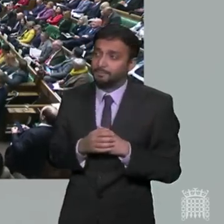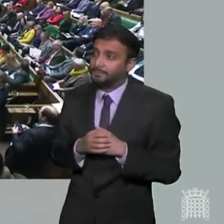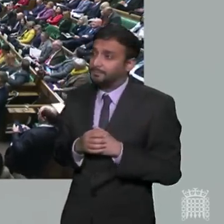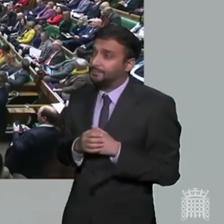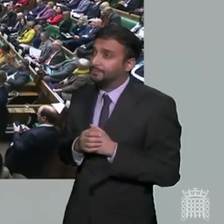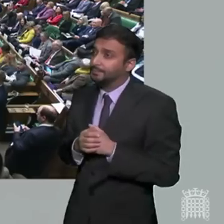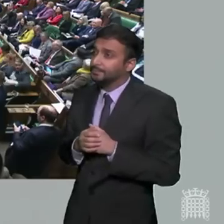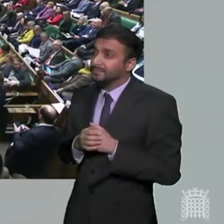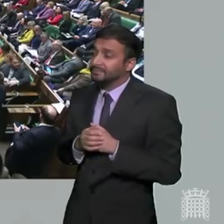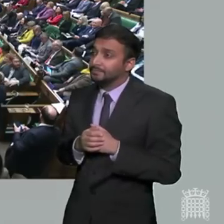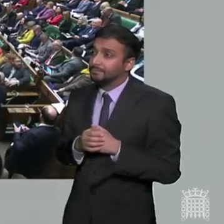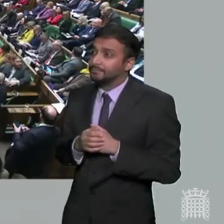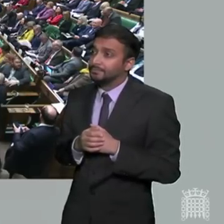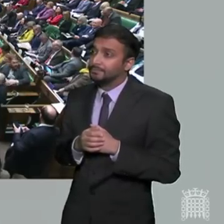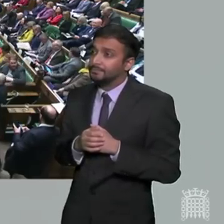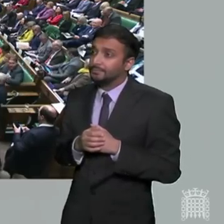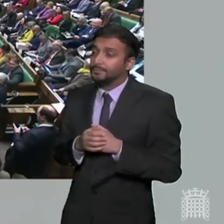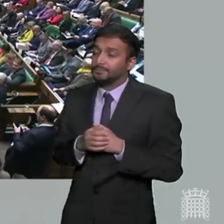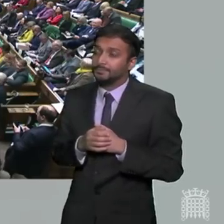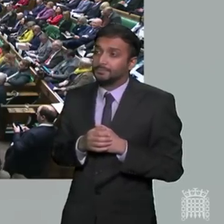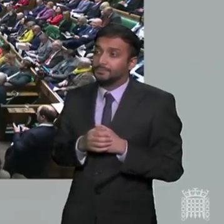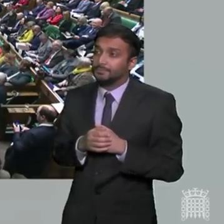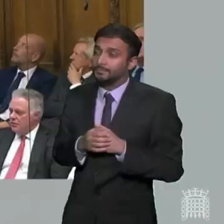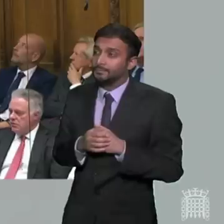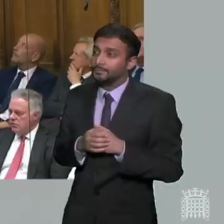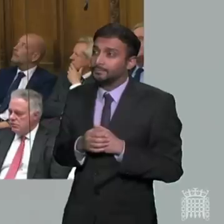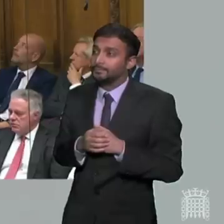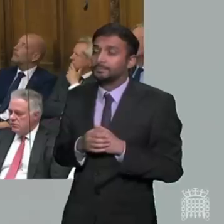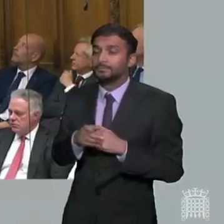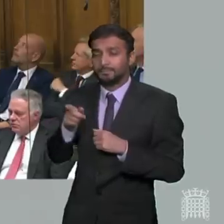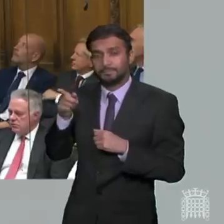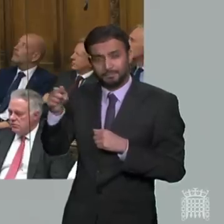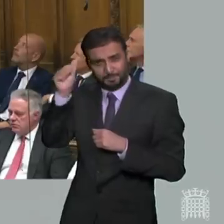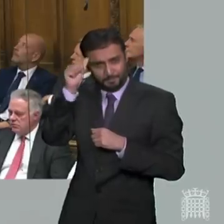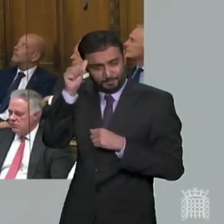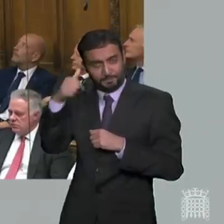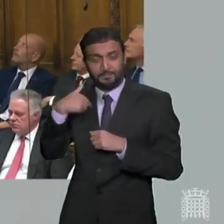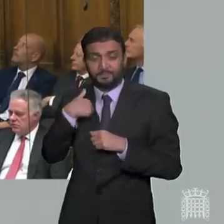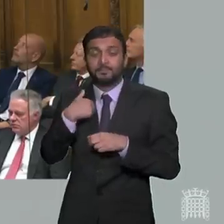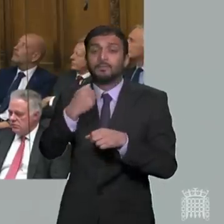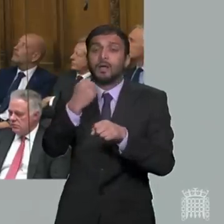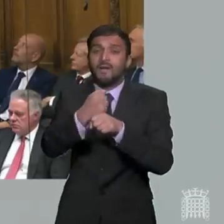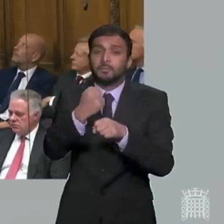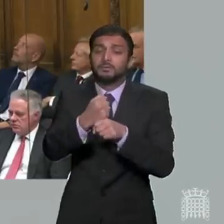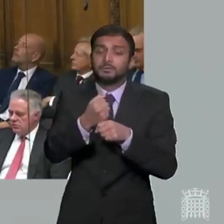Friend will be aware that the Government provide slim financial support across five firms for